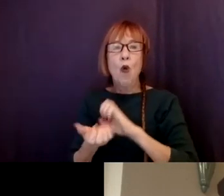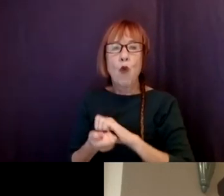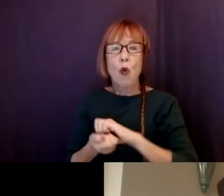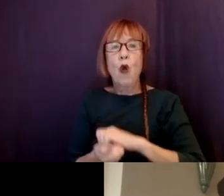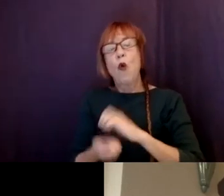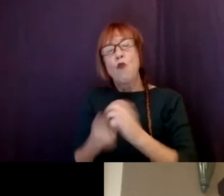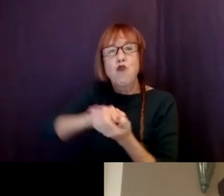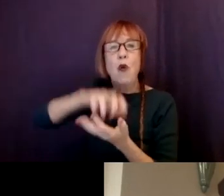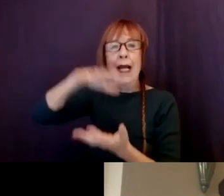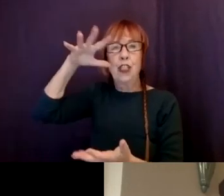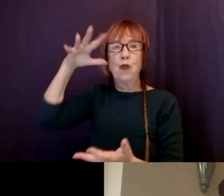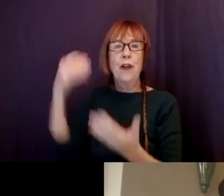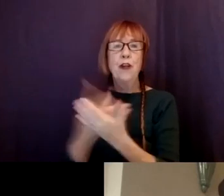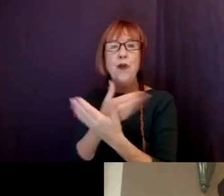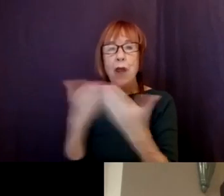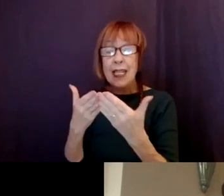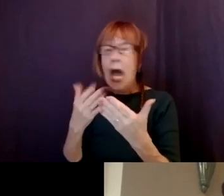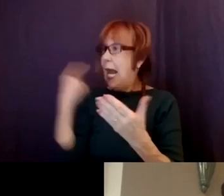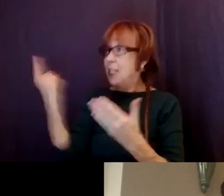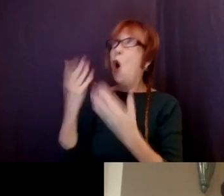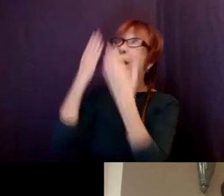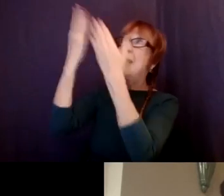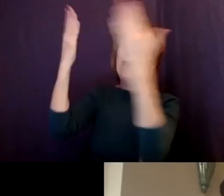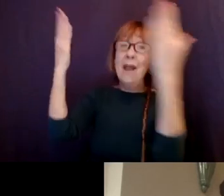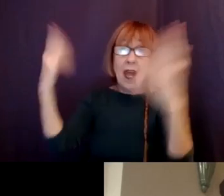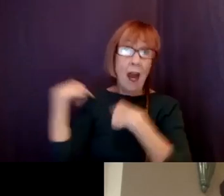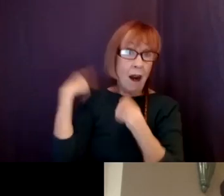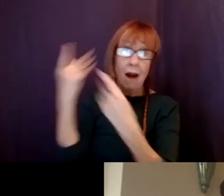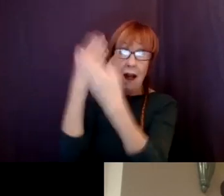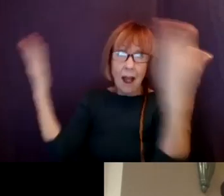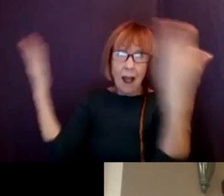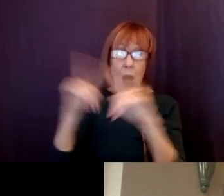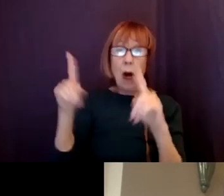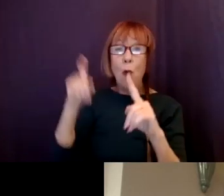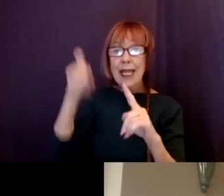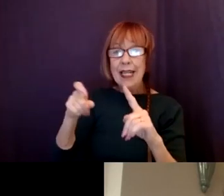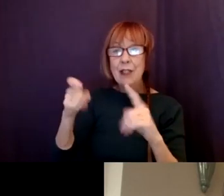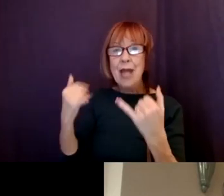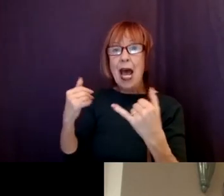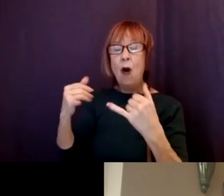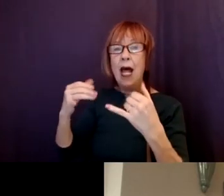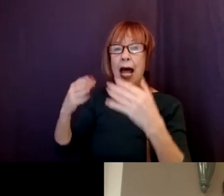that's always been there but stuff that we need to all accept and take in and, you know, we're all